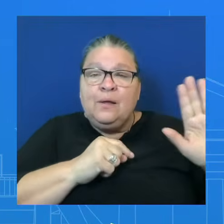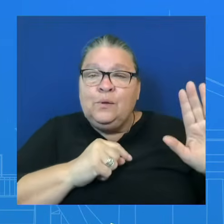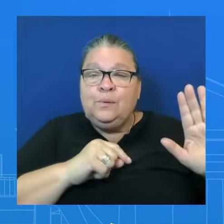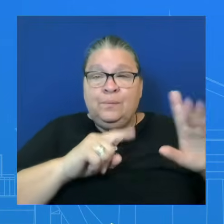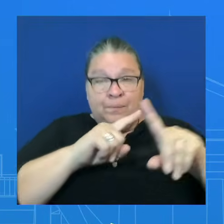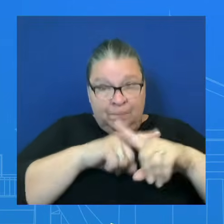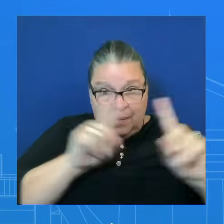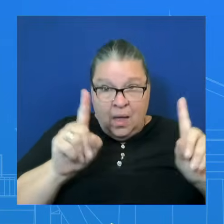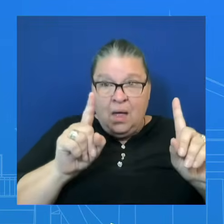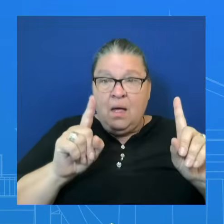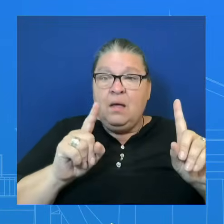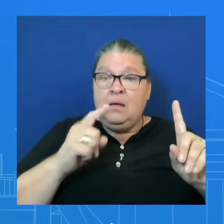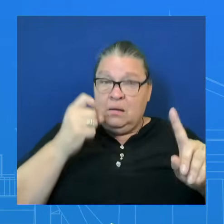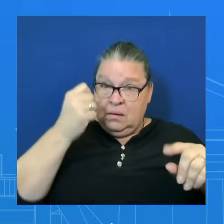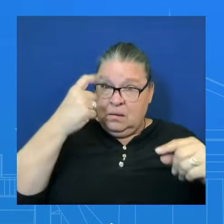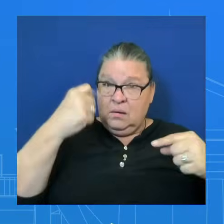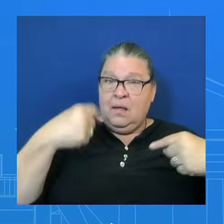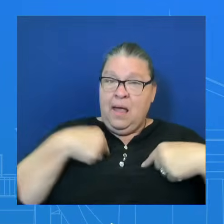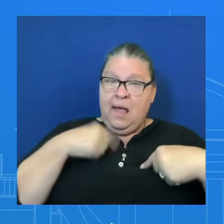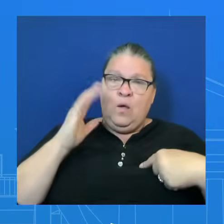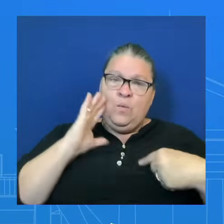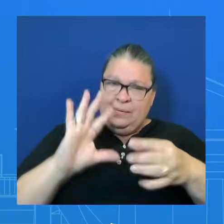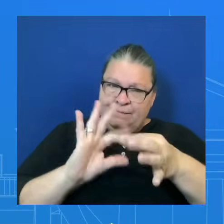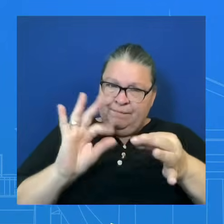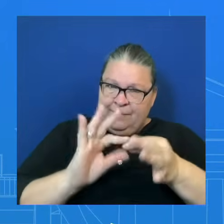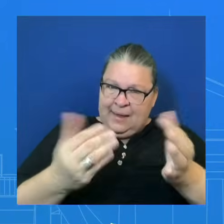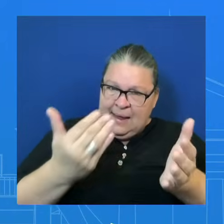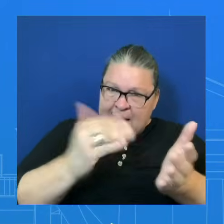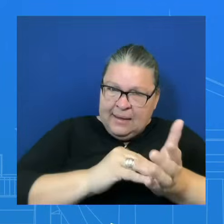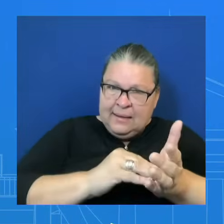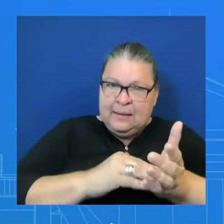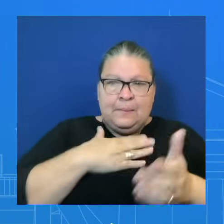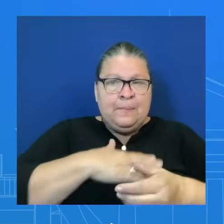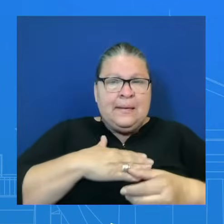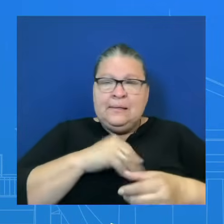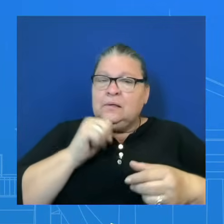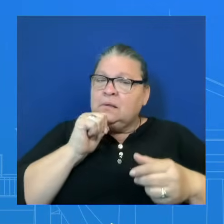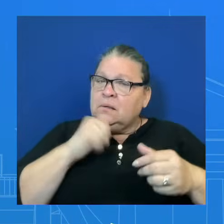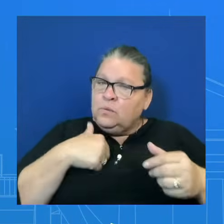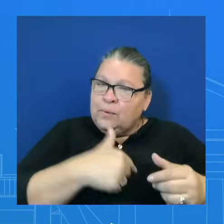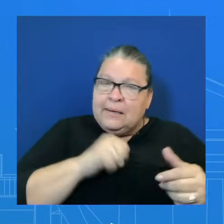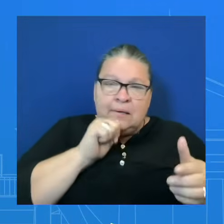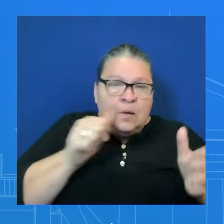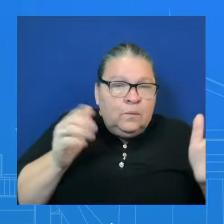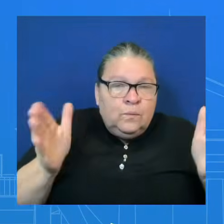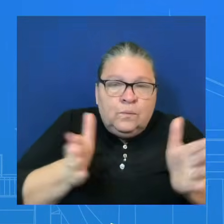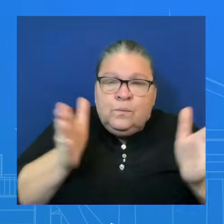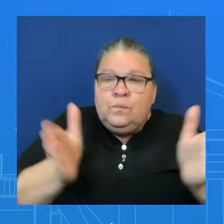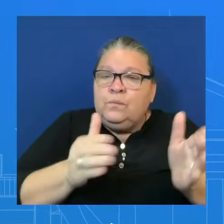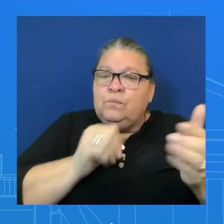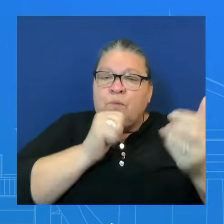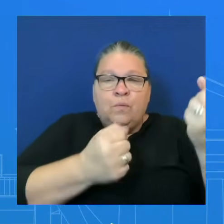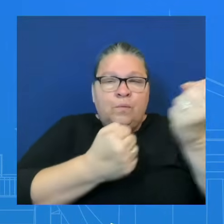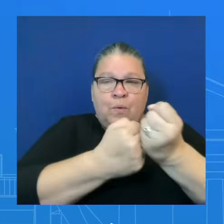and we don't support strikes or attacks inside Russia. Our effort -- and we have been exceedingly plain about this